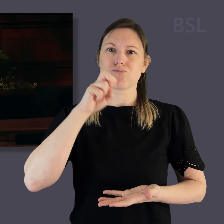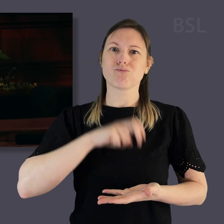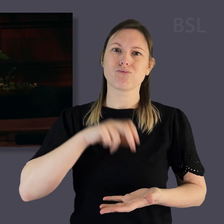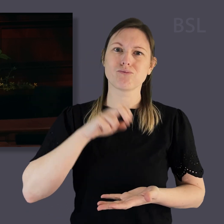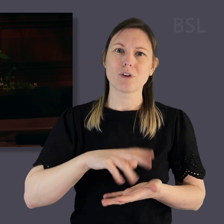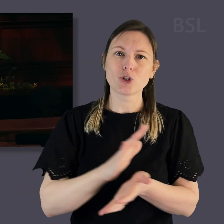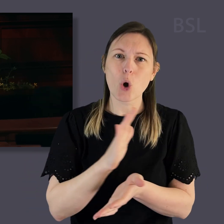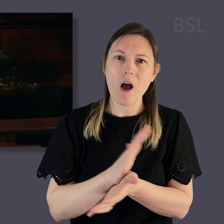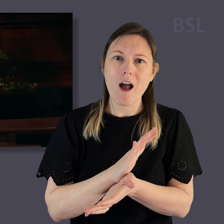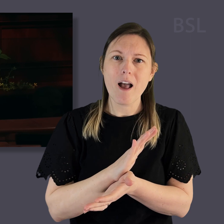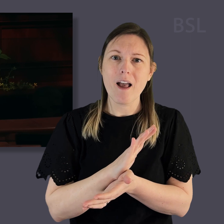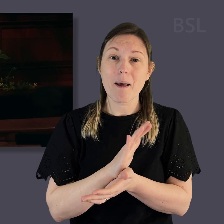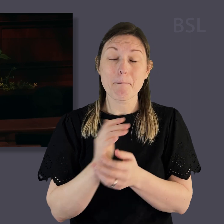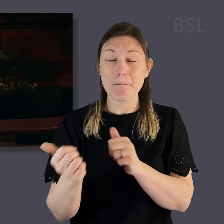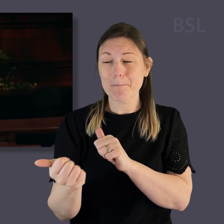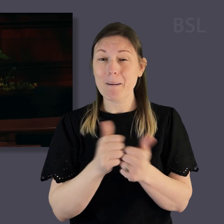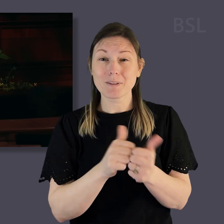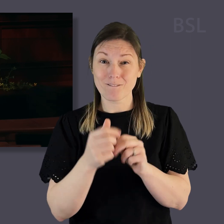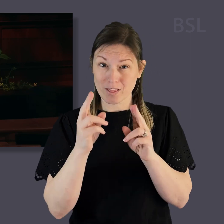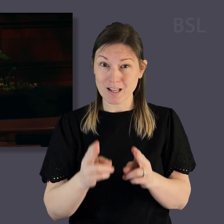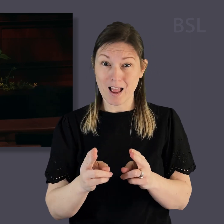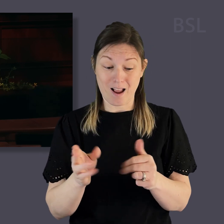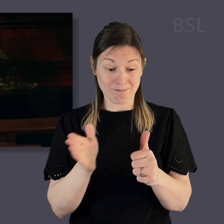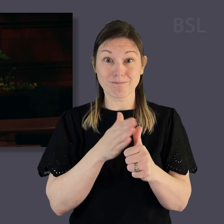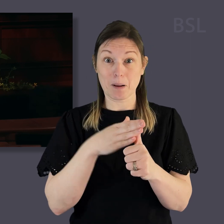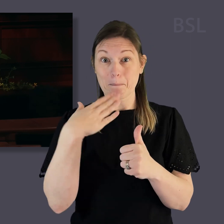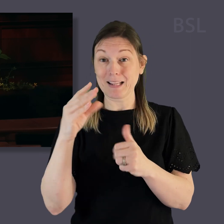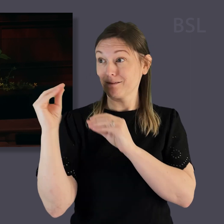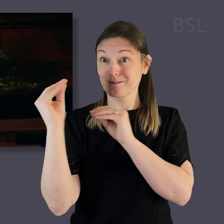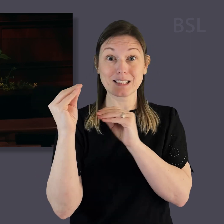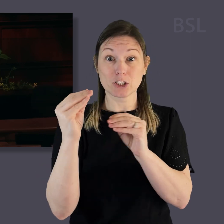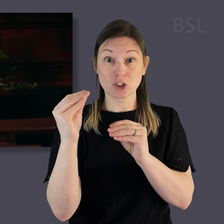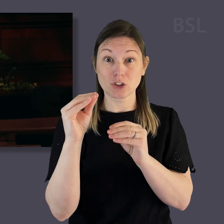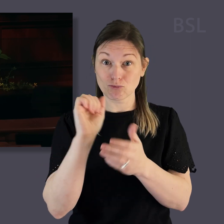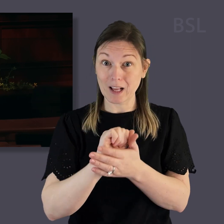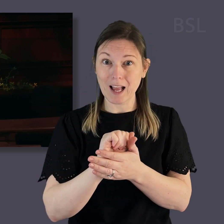Baptisms for our deceased loved ones wasn't the only truth the Lord would reveal and restore.